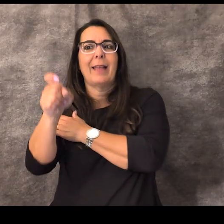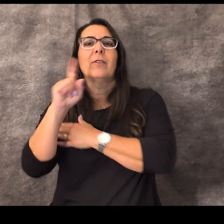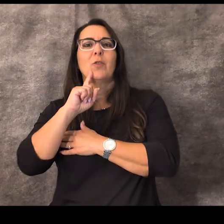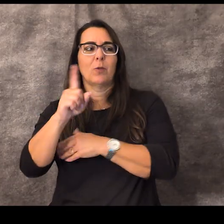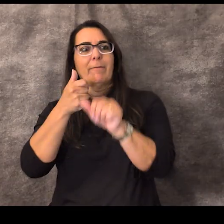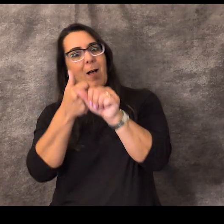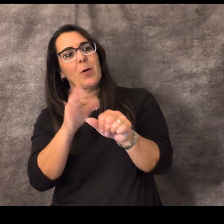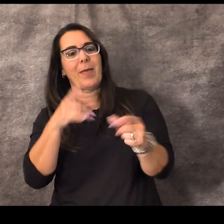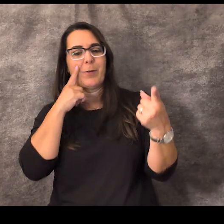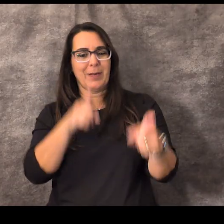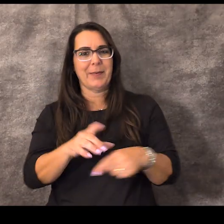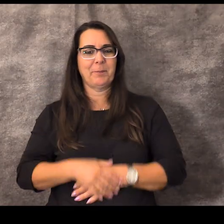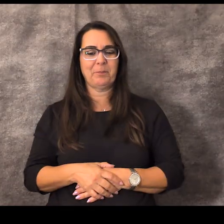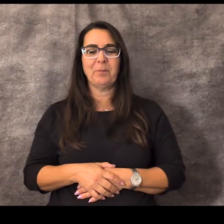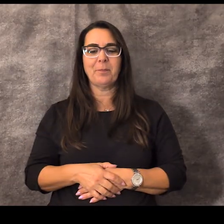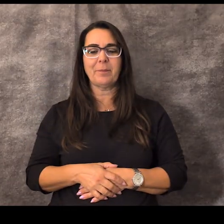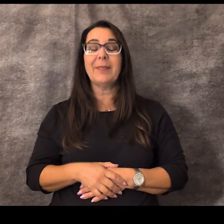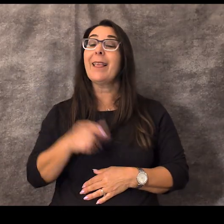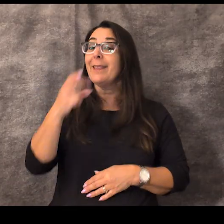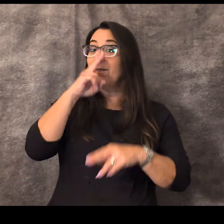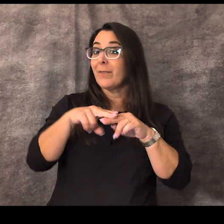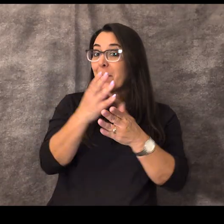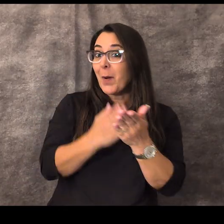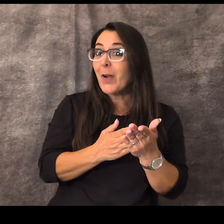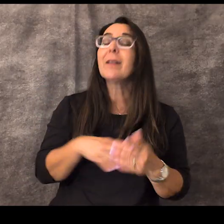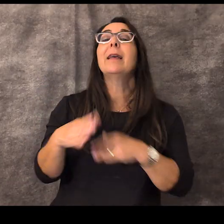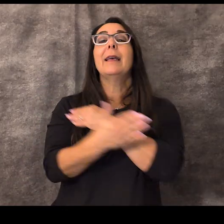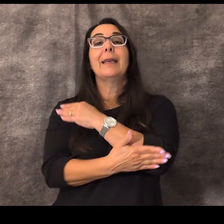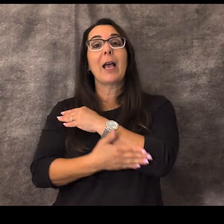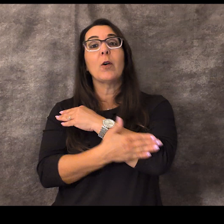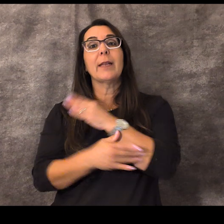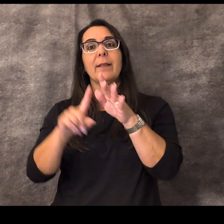This is the fun part where the county starts doing what it agreed to do.